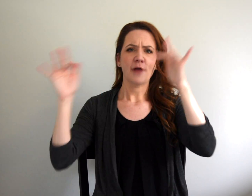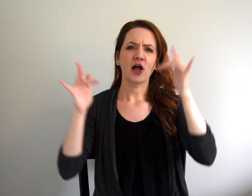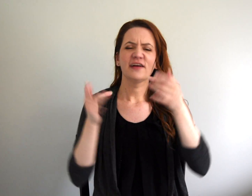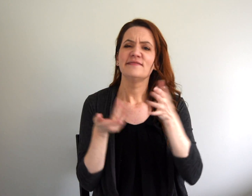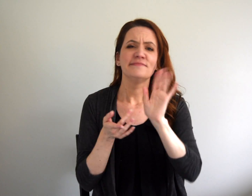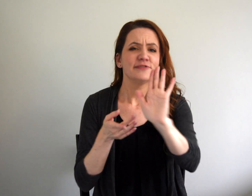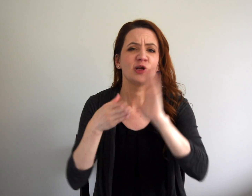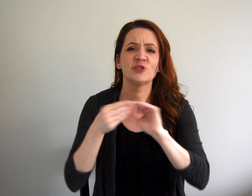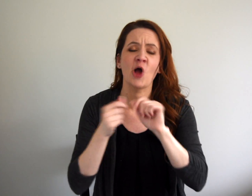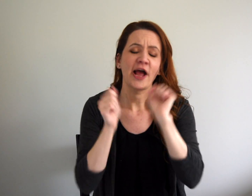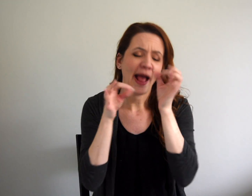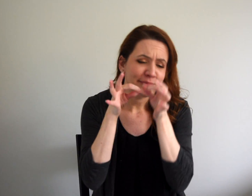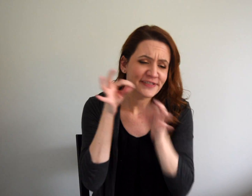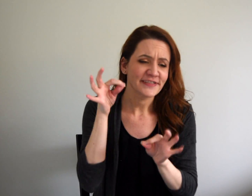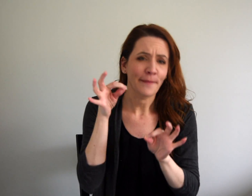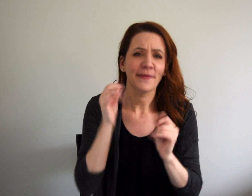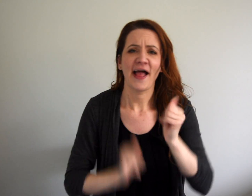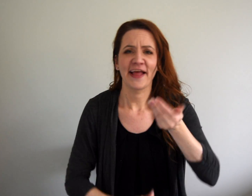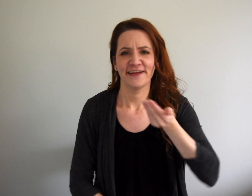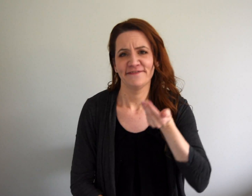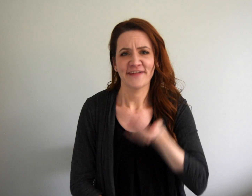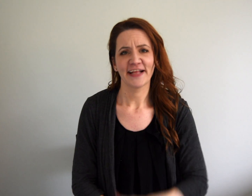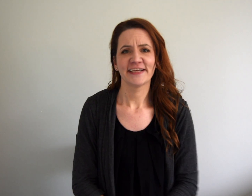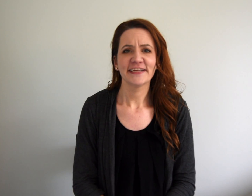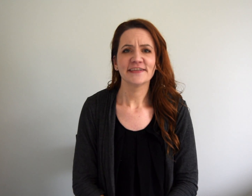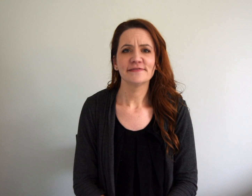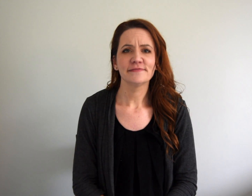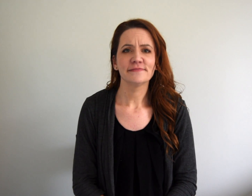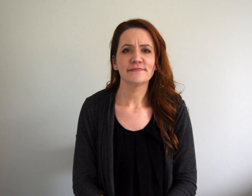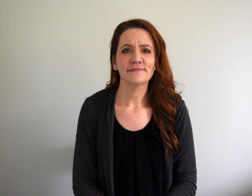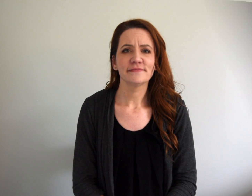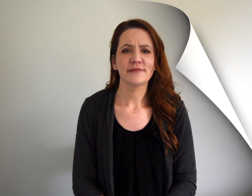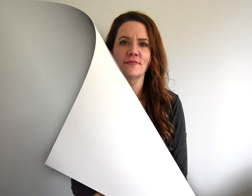work in progress, show what projects you're working on. Show this by